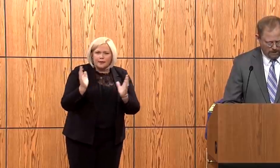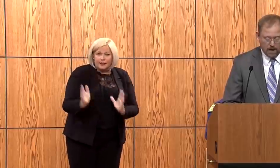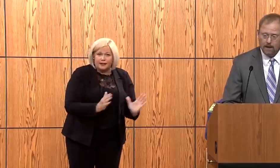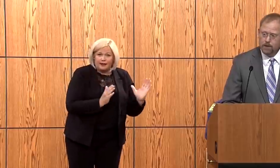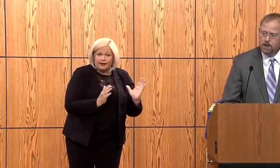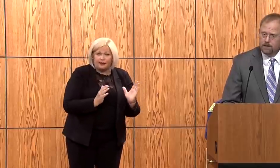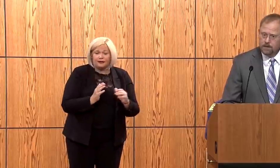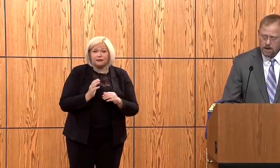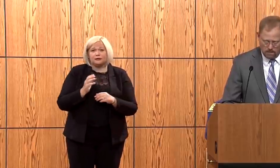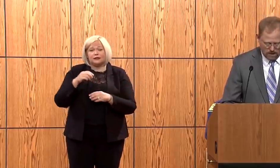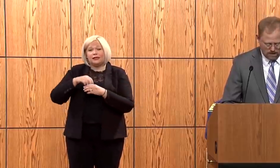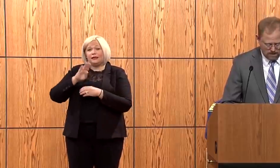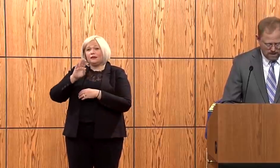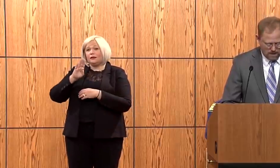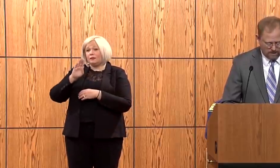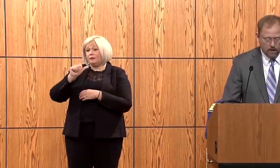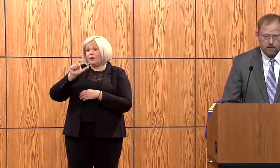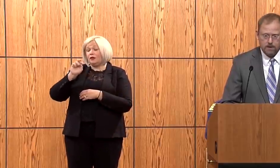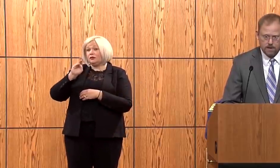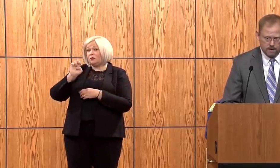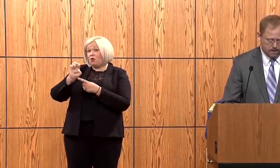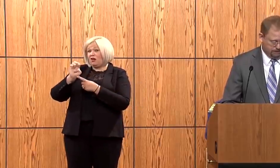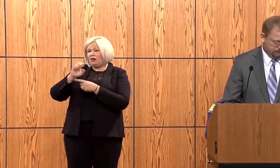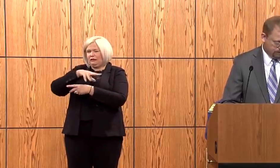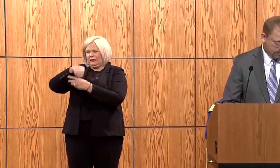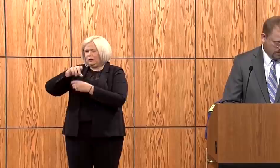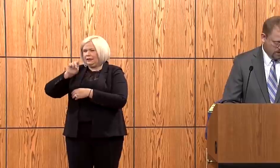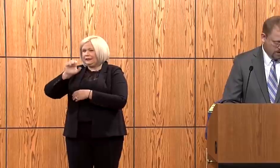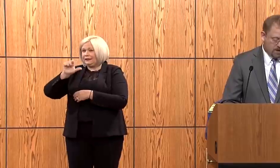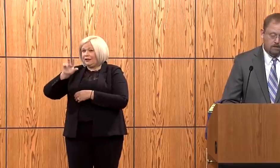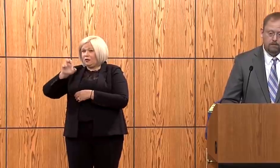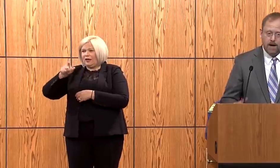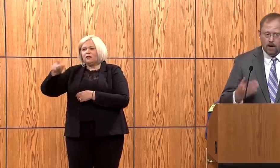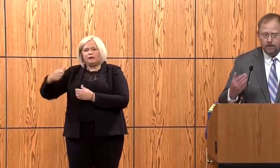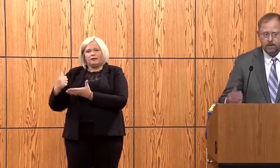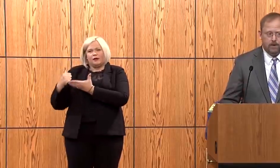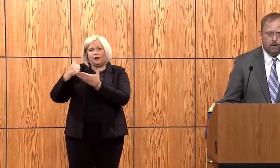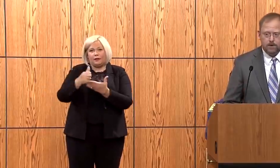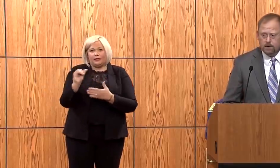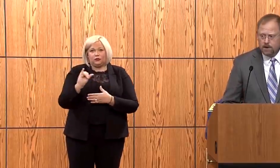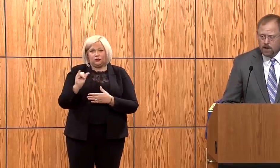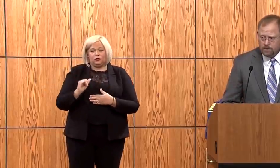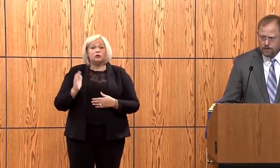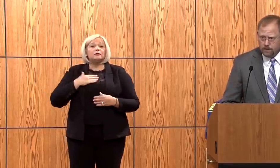MICHIGAN STATE POLICE, ARE CONDUCTING THIS INVESTIGATION. CONDUCTING THIS INVESTIGATION. AGENTS IN THE BALTIMORE FIELD AGENTS IN THE BALTIMORE FIELD OFFICE OF THE FBI WHICH COVERS